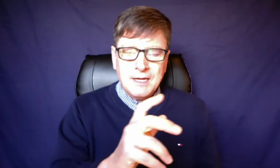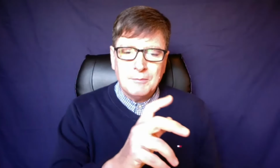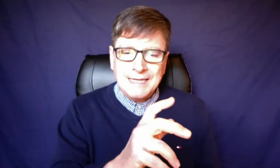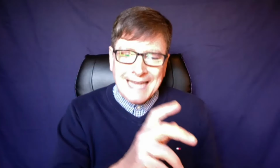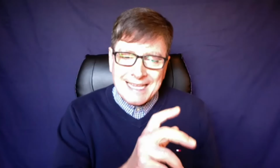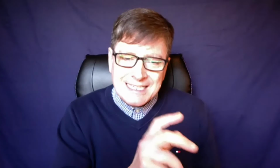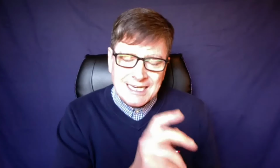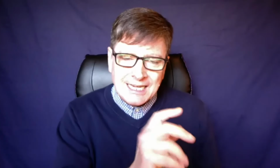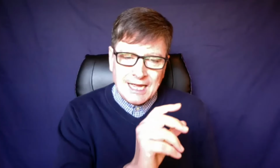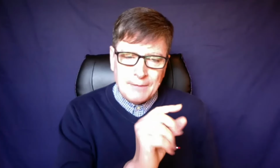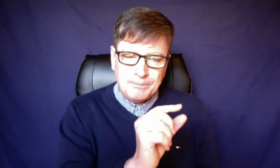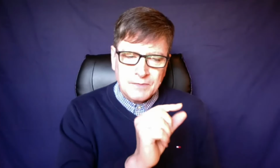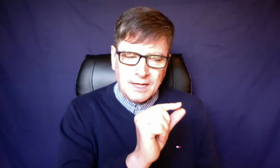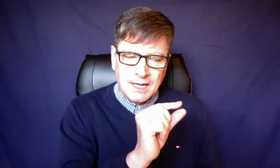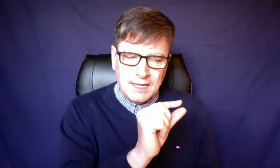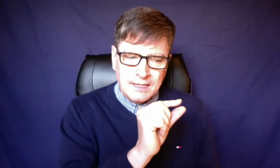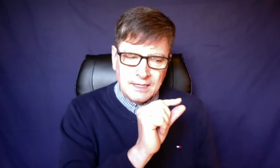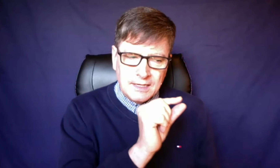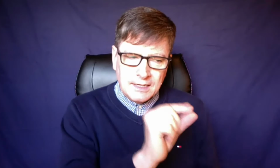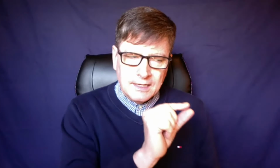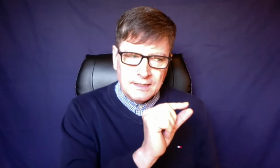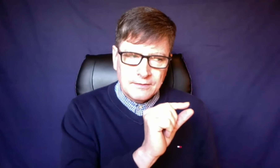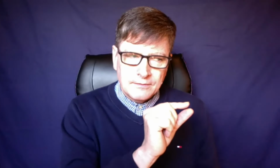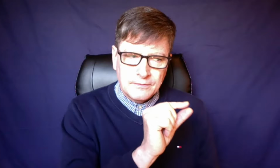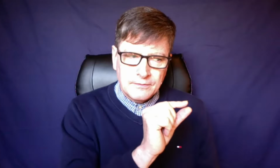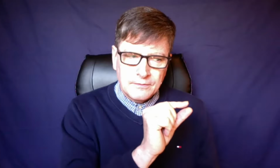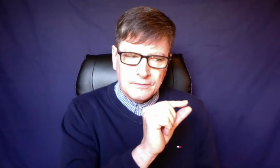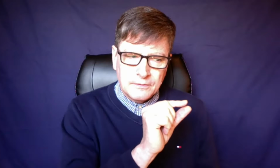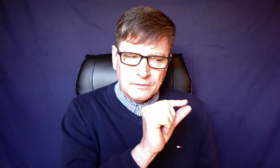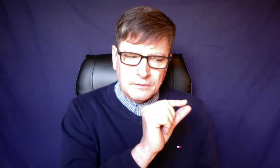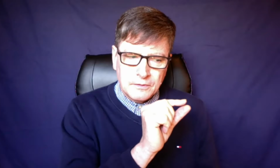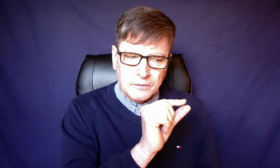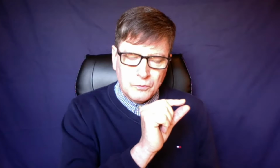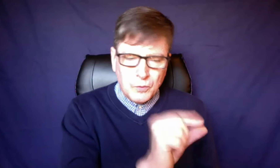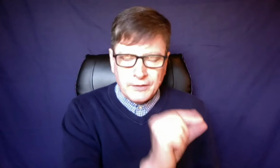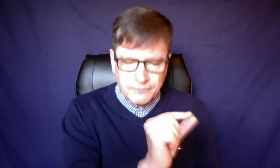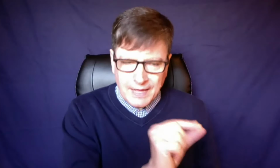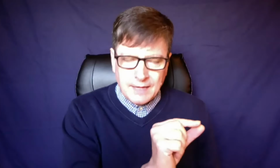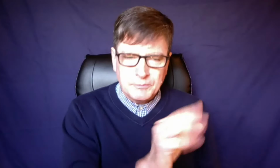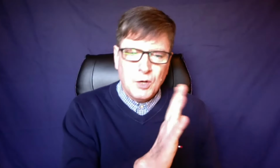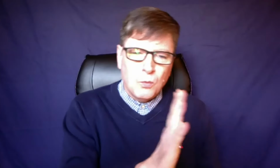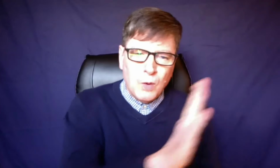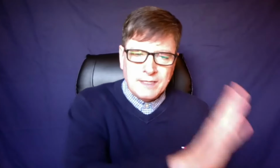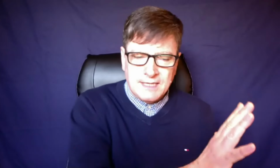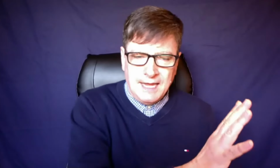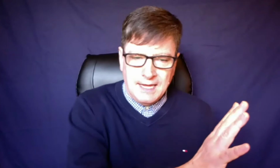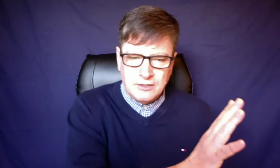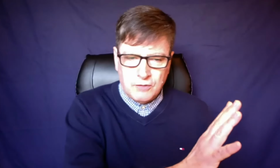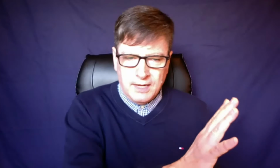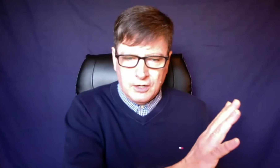that the fine motor skills and